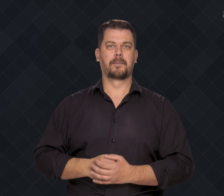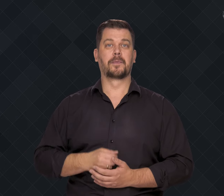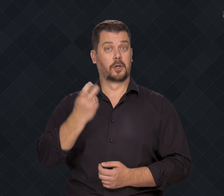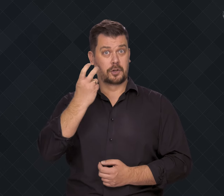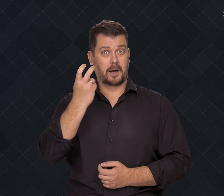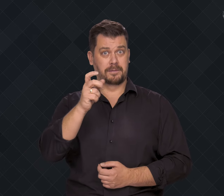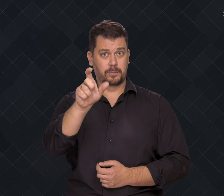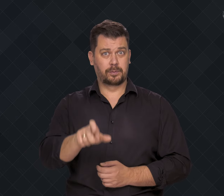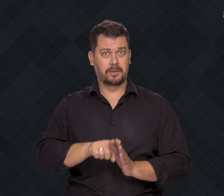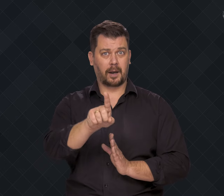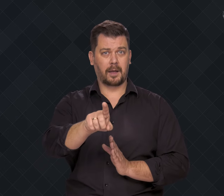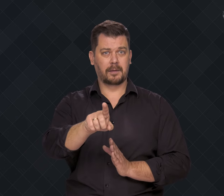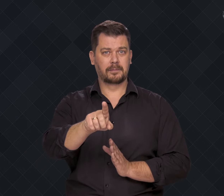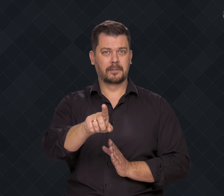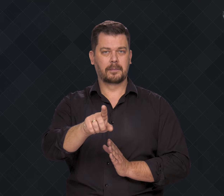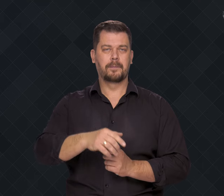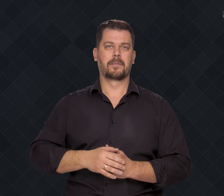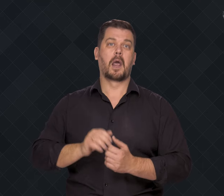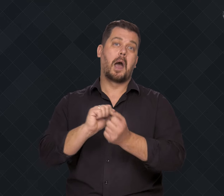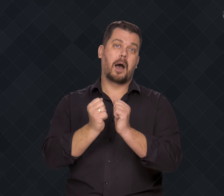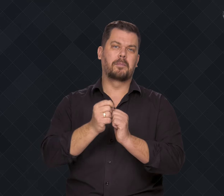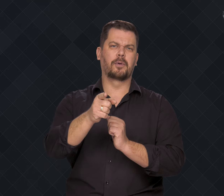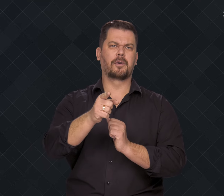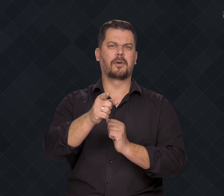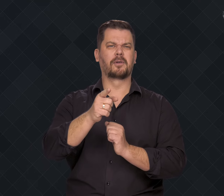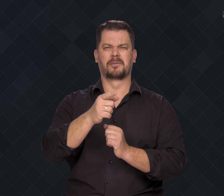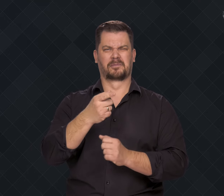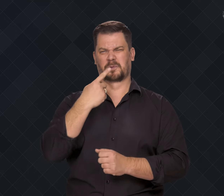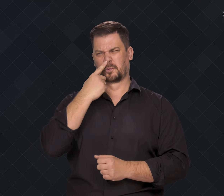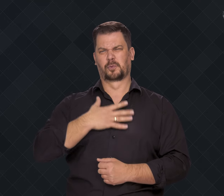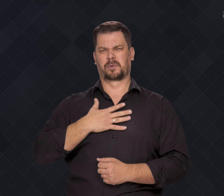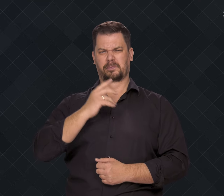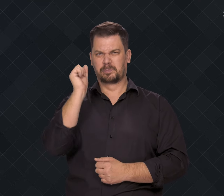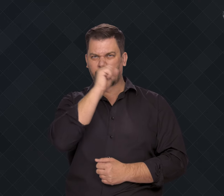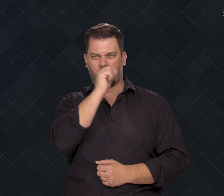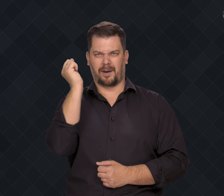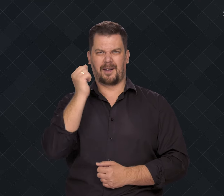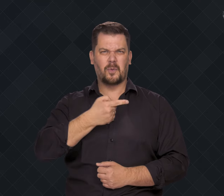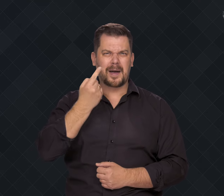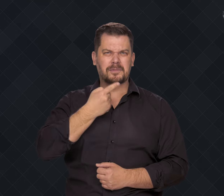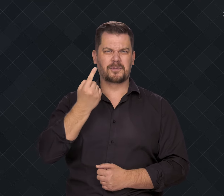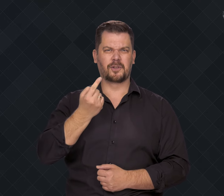Did this film pique your interest? Or perhaps, on the contrary – you think it's nonsense, lies,